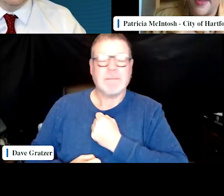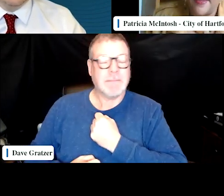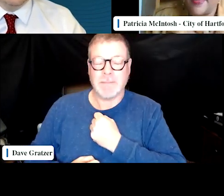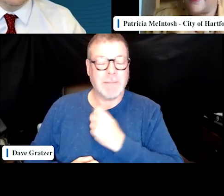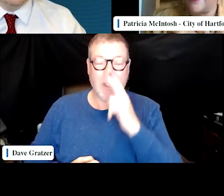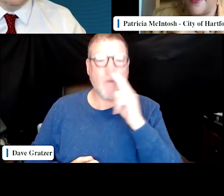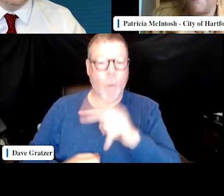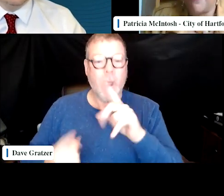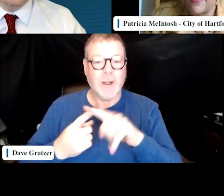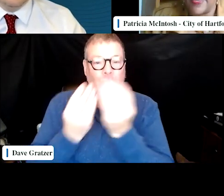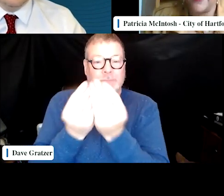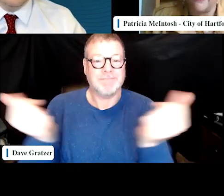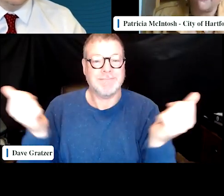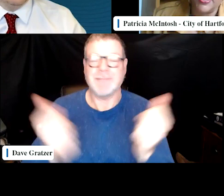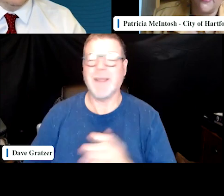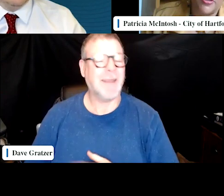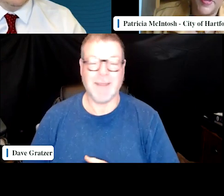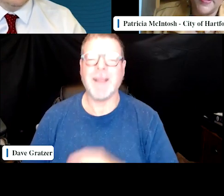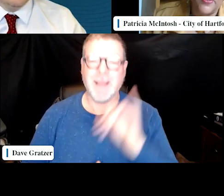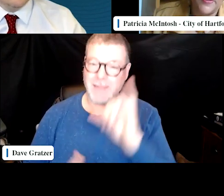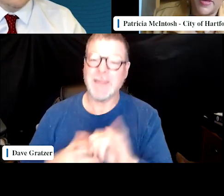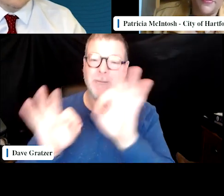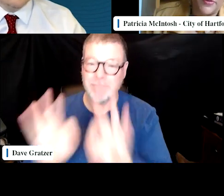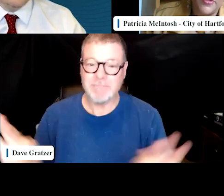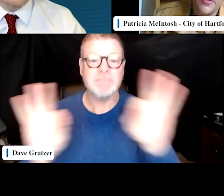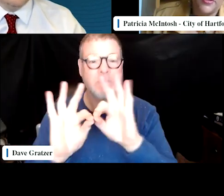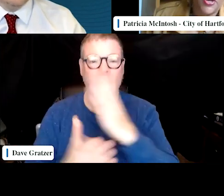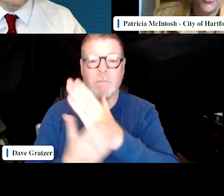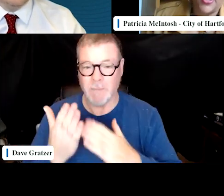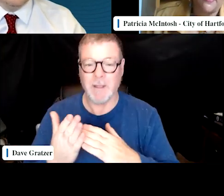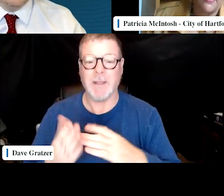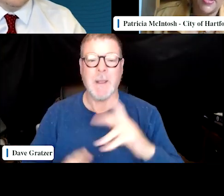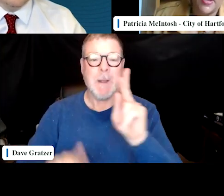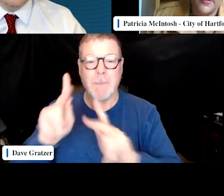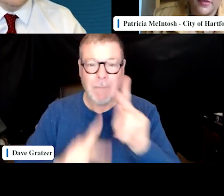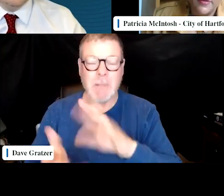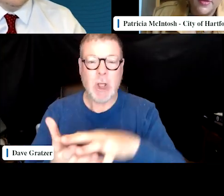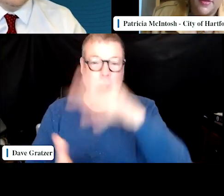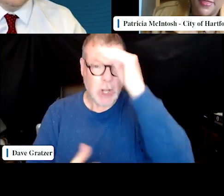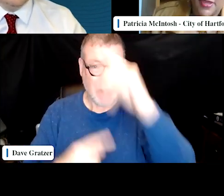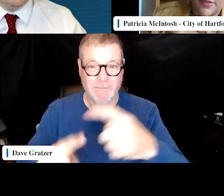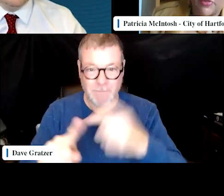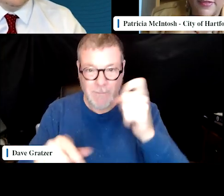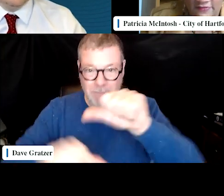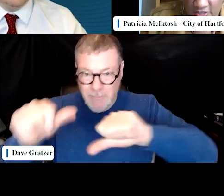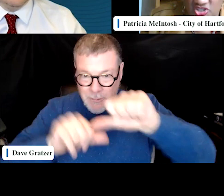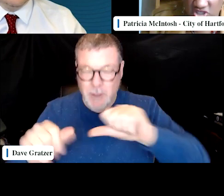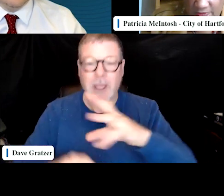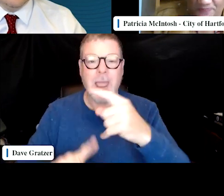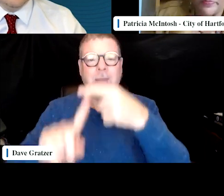So I think that is a really critical piece. It's just about people learning each other and recognizing the strength of relationship.